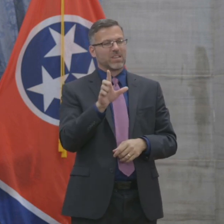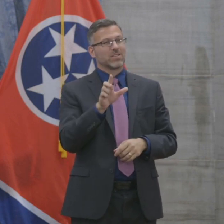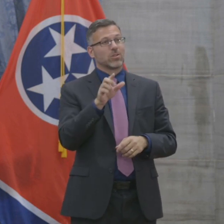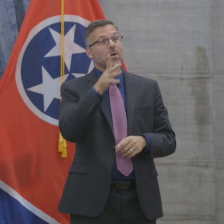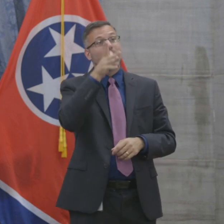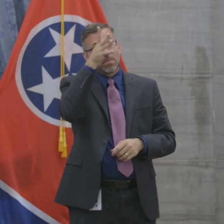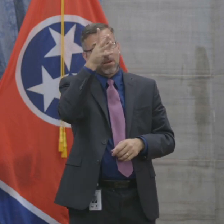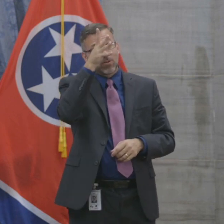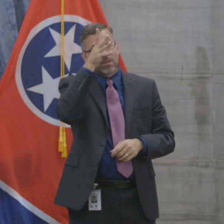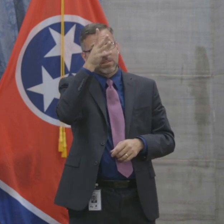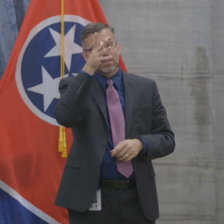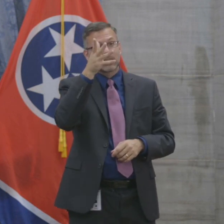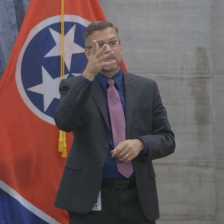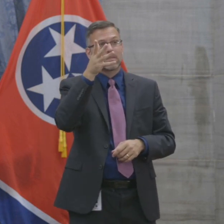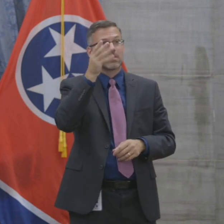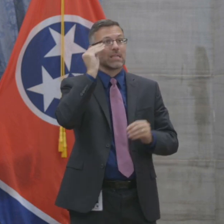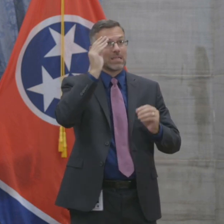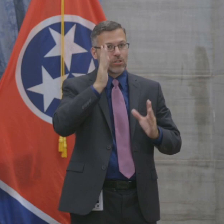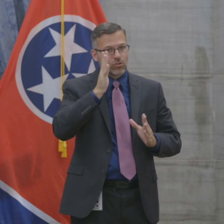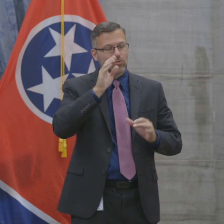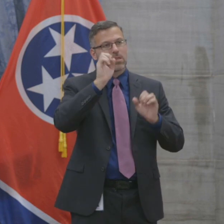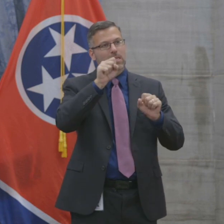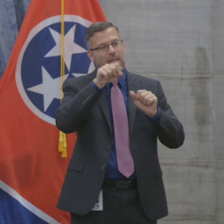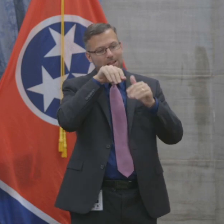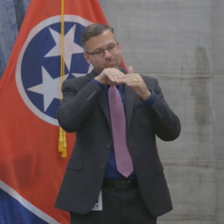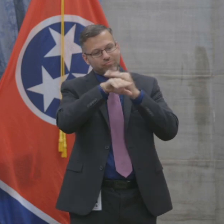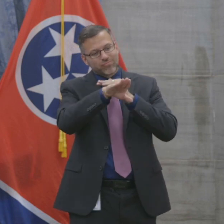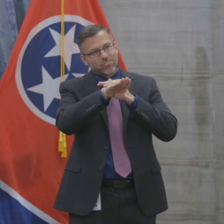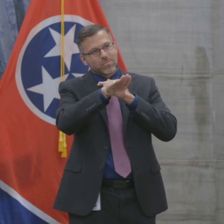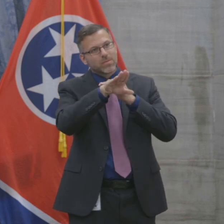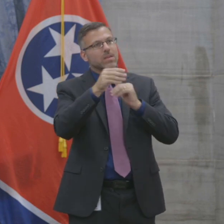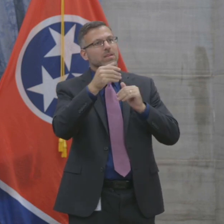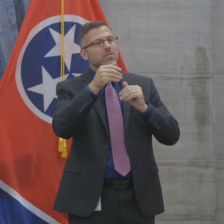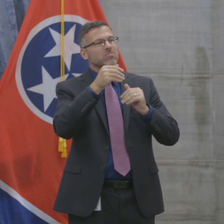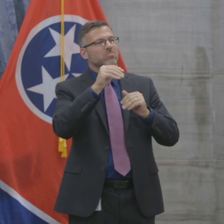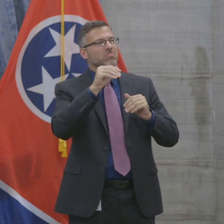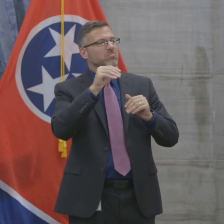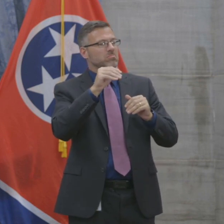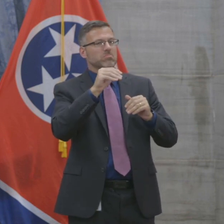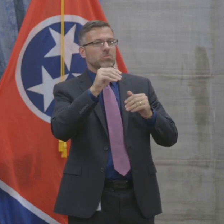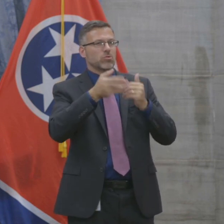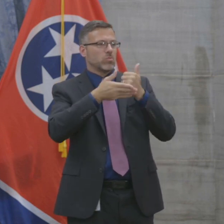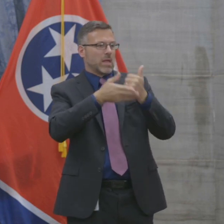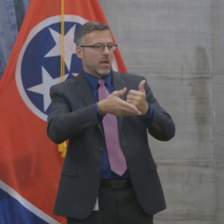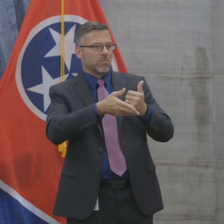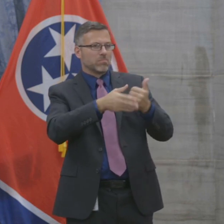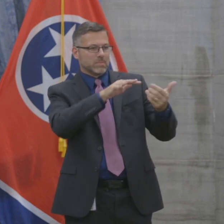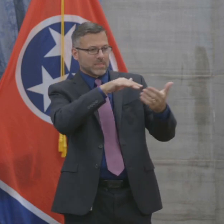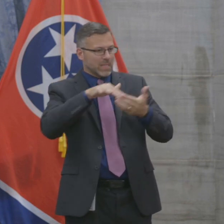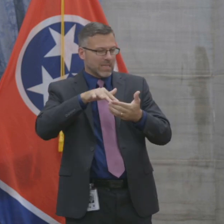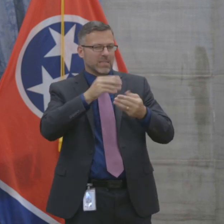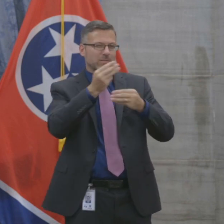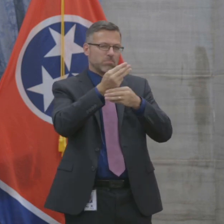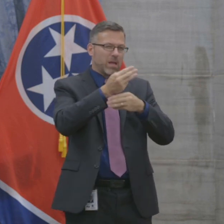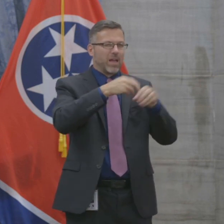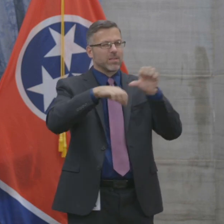provide additional resources to parents who find themselves in an enhanced teaching role, as it were. The new environment